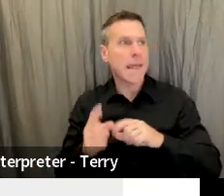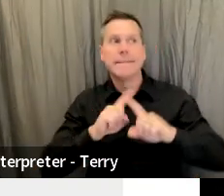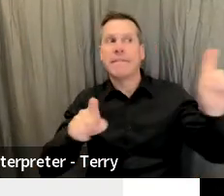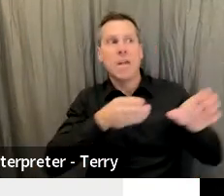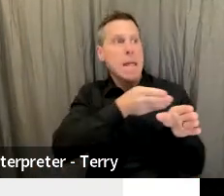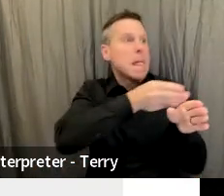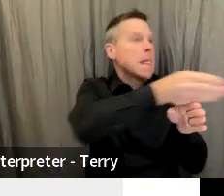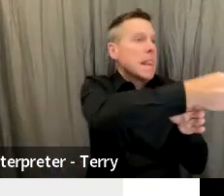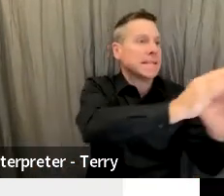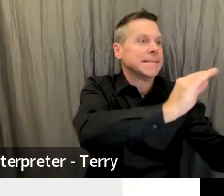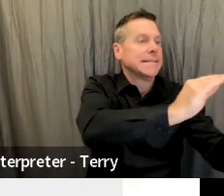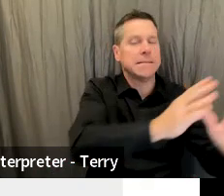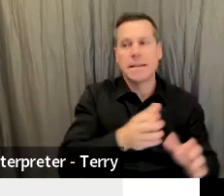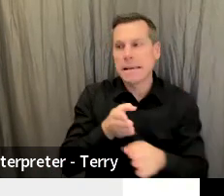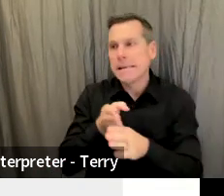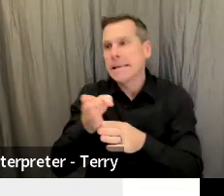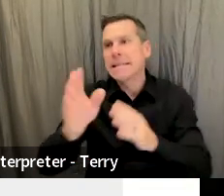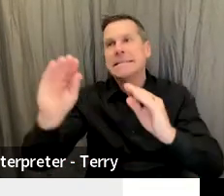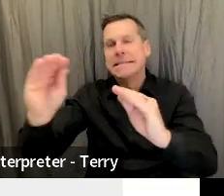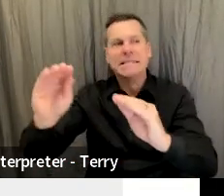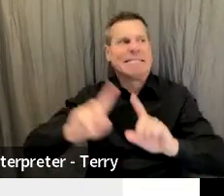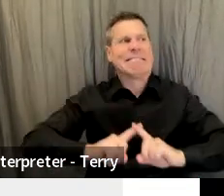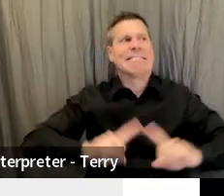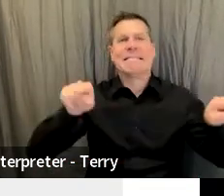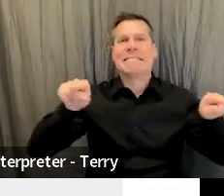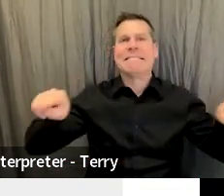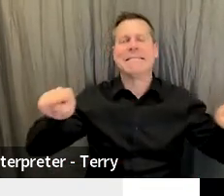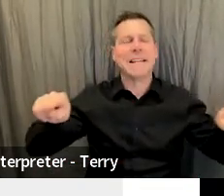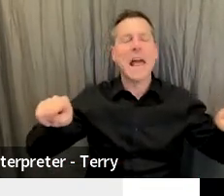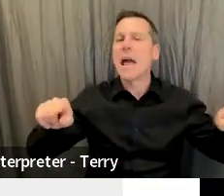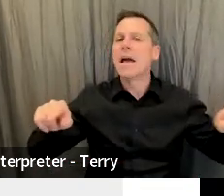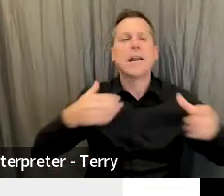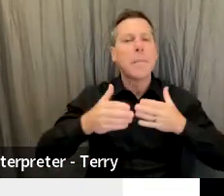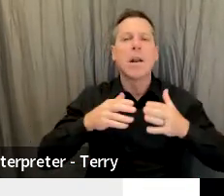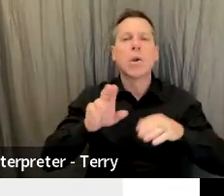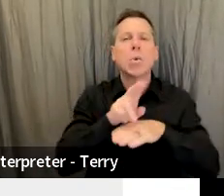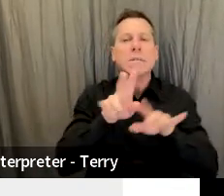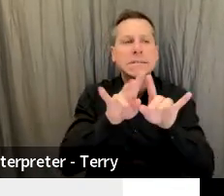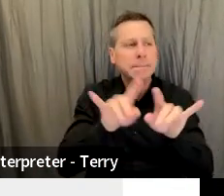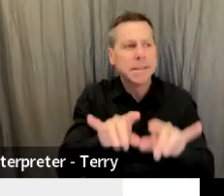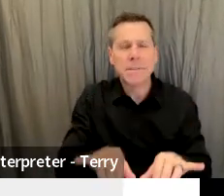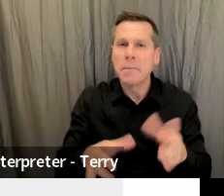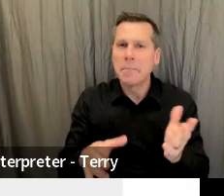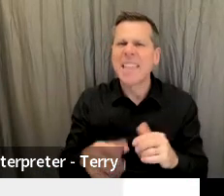I feel like English is a little bit unique in that,